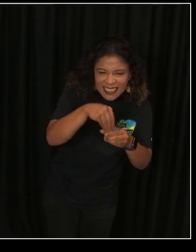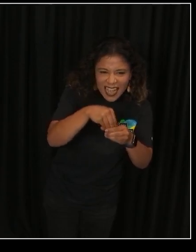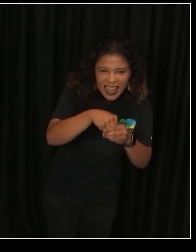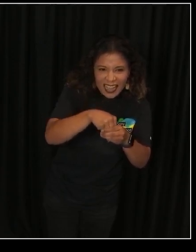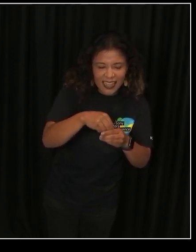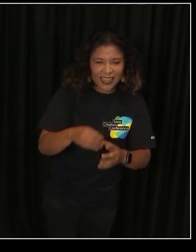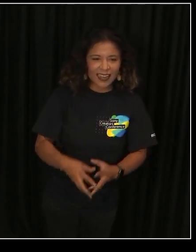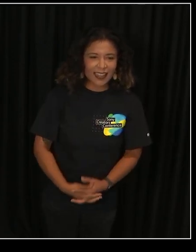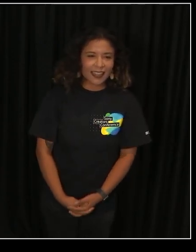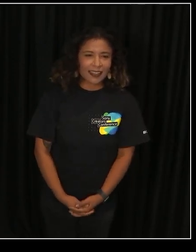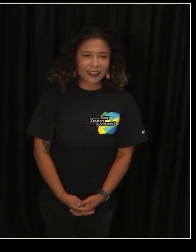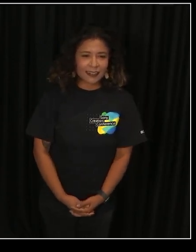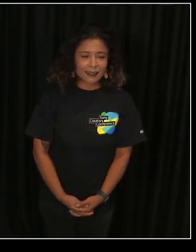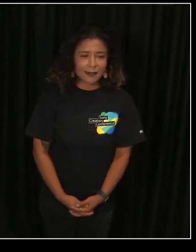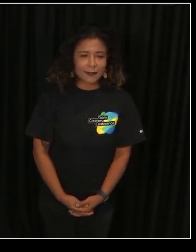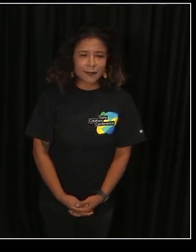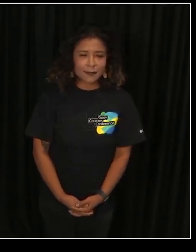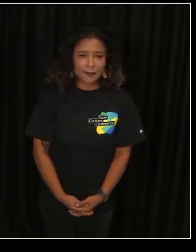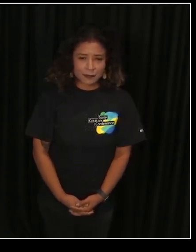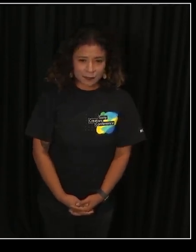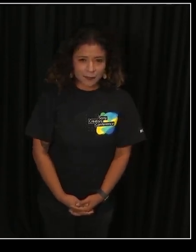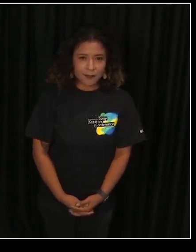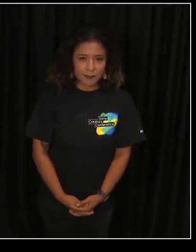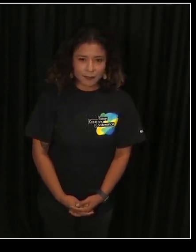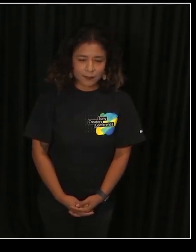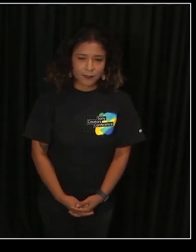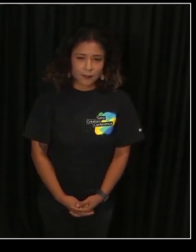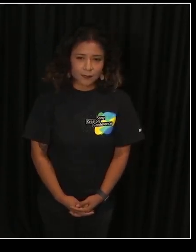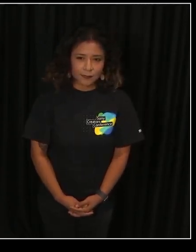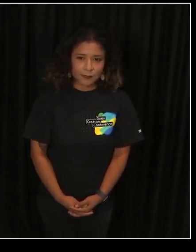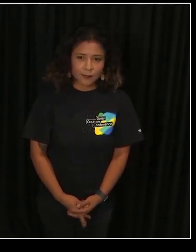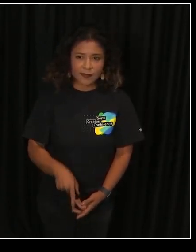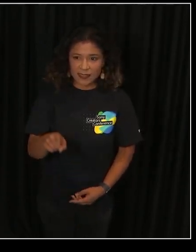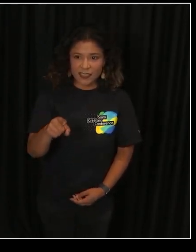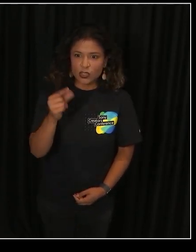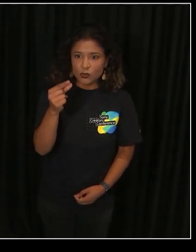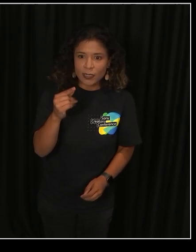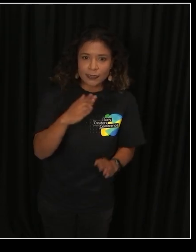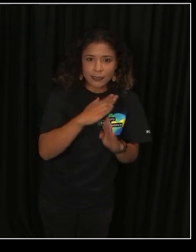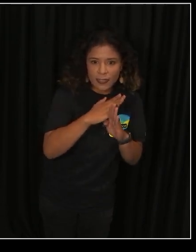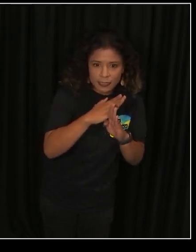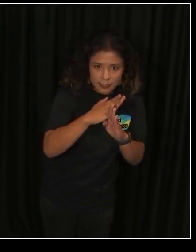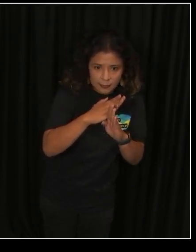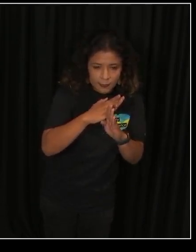than I should imagine that they were thinking... Everyone goes defensive, Miyazono tries get the switchback on the inside.